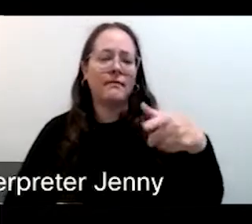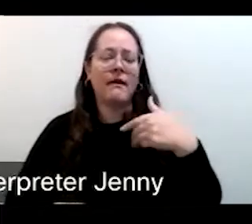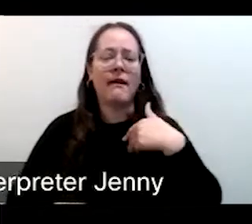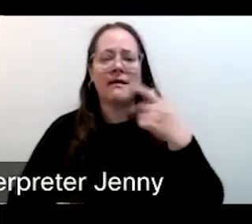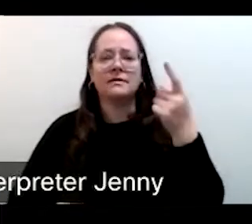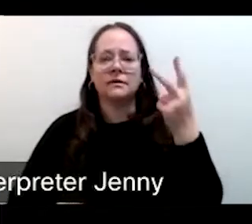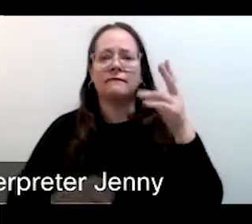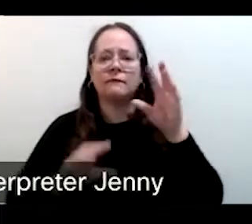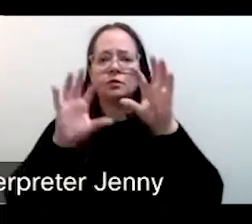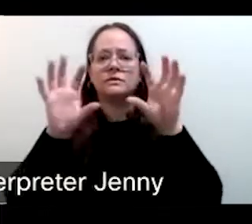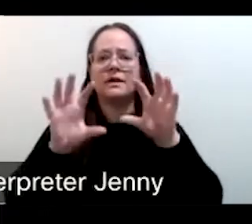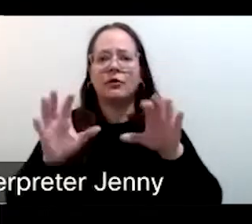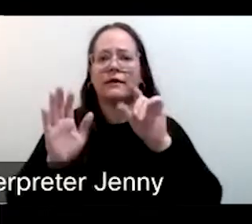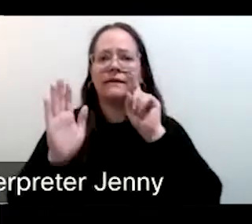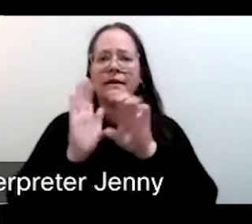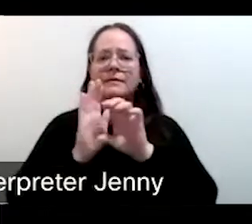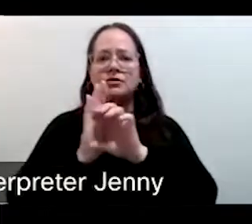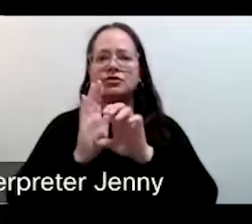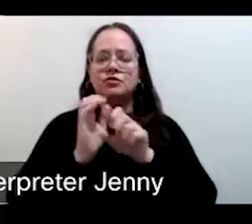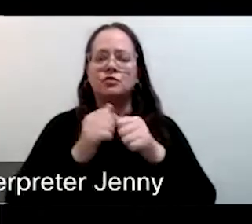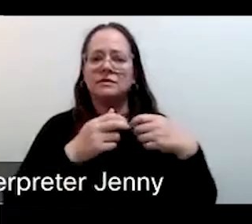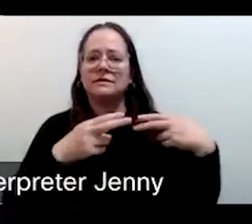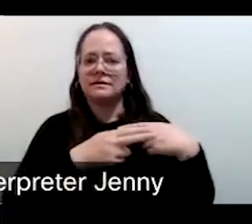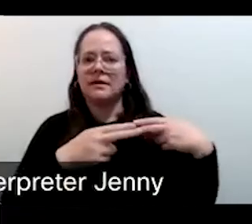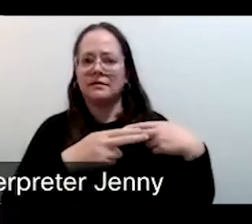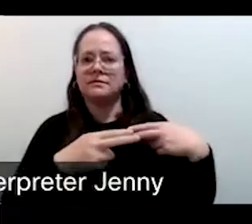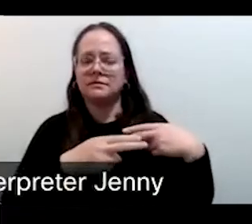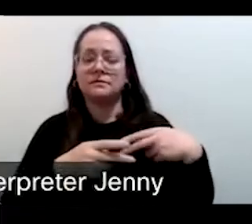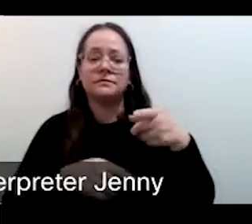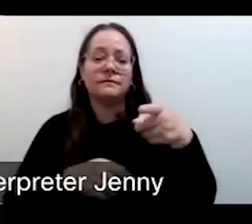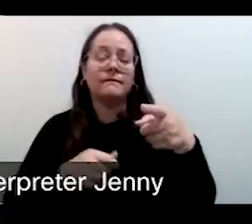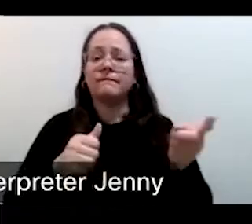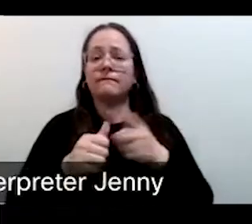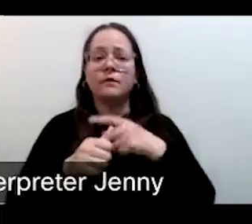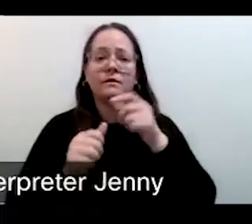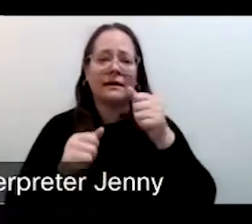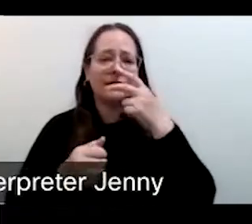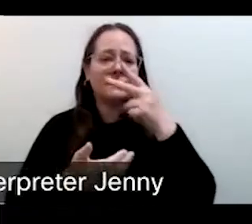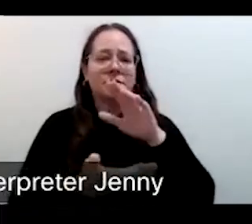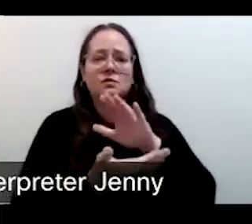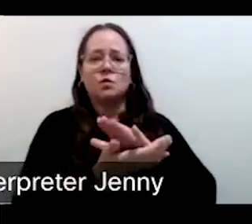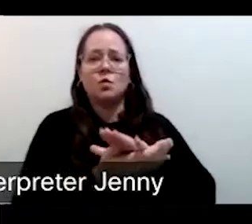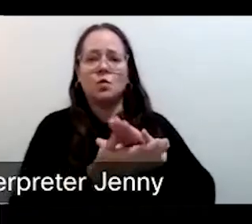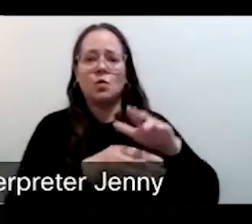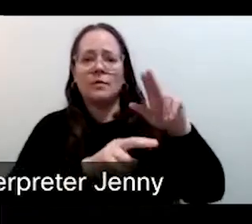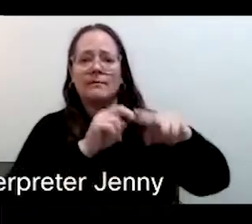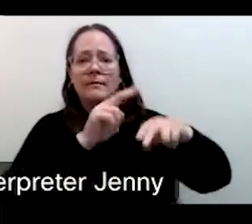On this first slide, you can see a school building and people engaging in academic pursuits such as going to class and graduating.